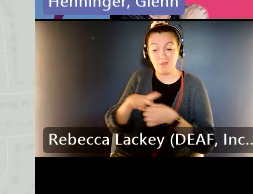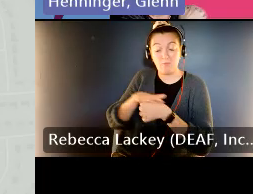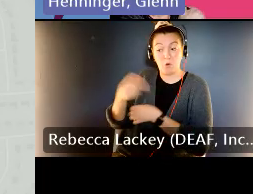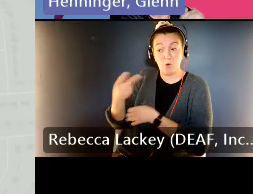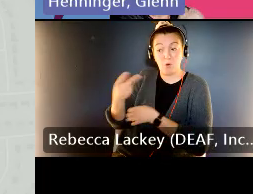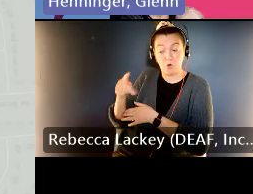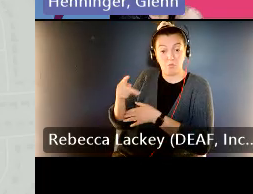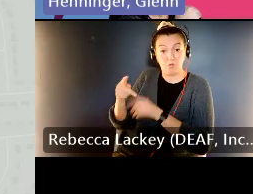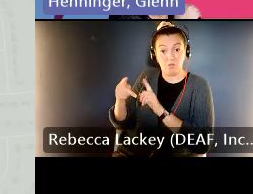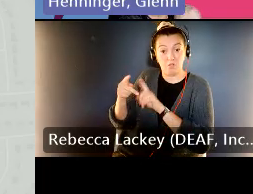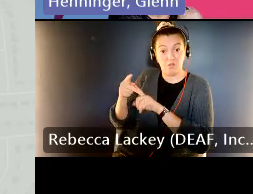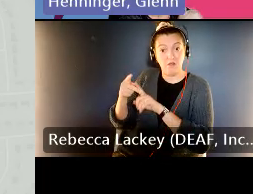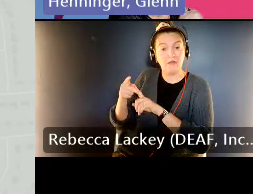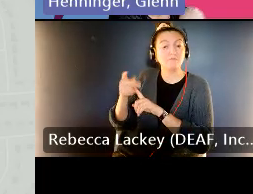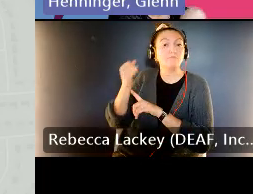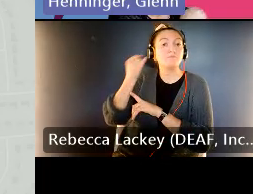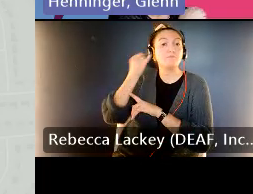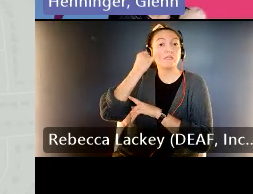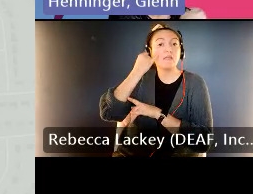list of to be done if funding allows.